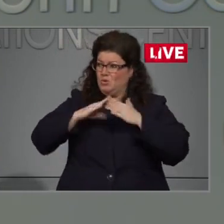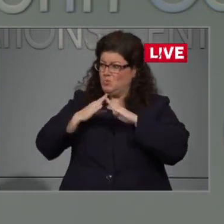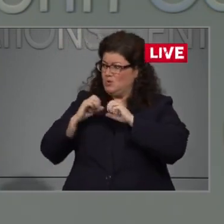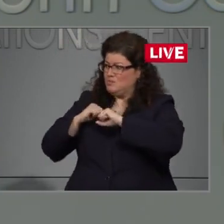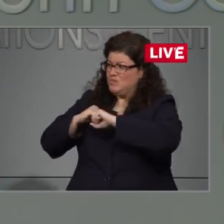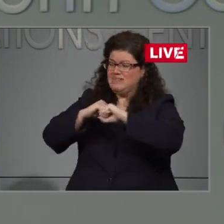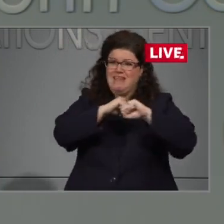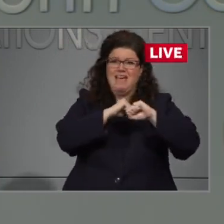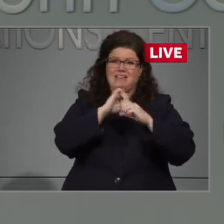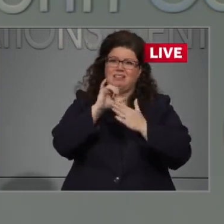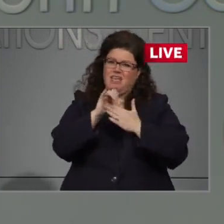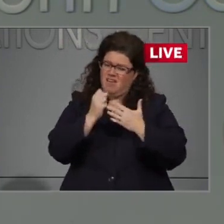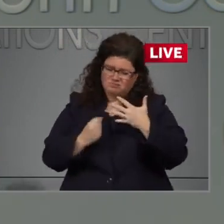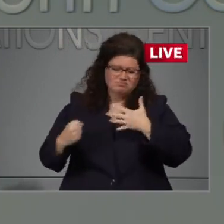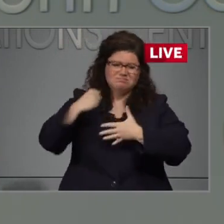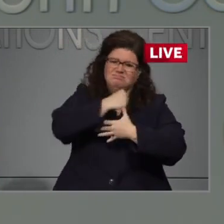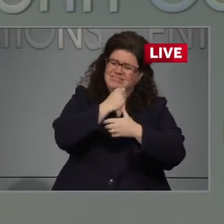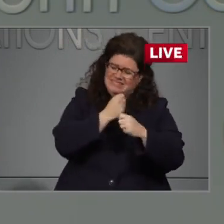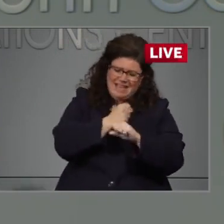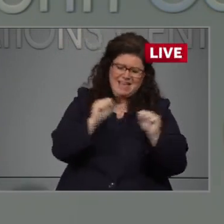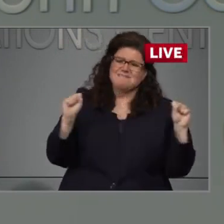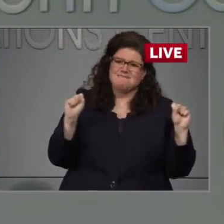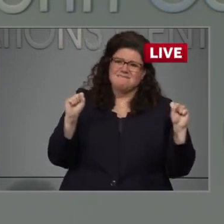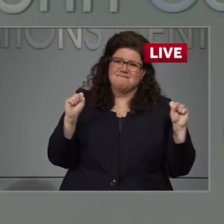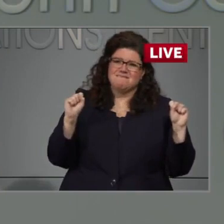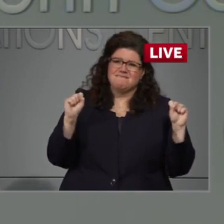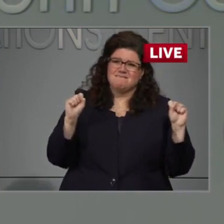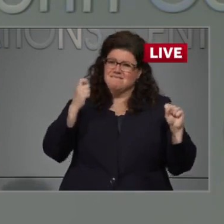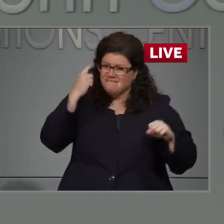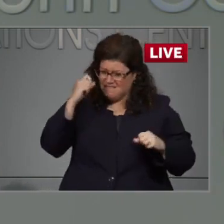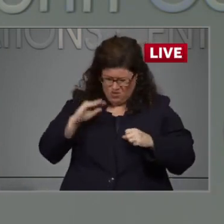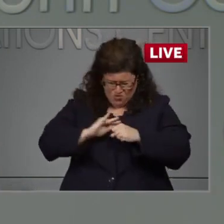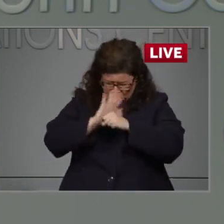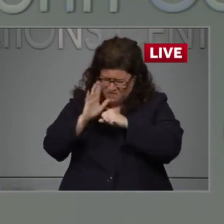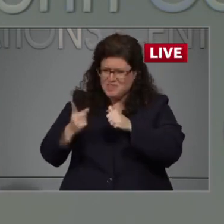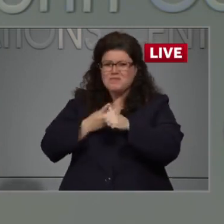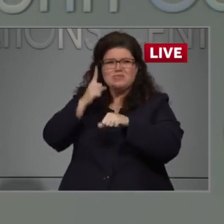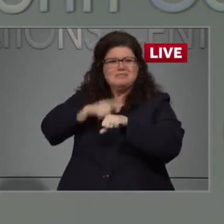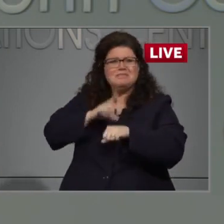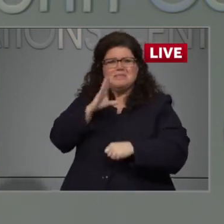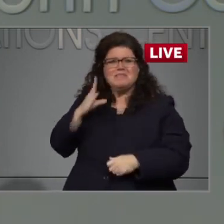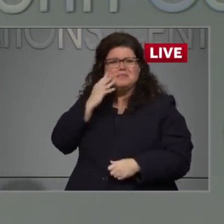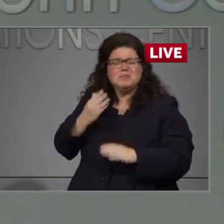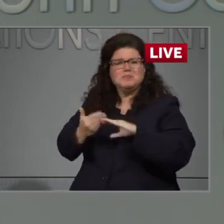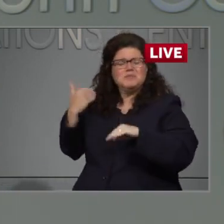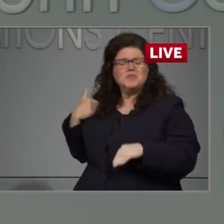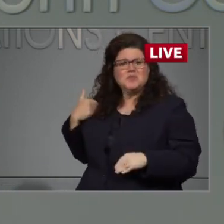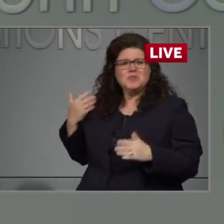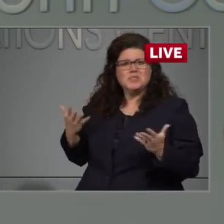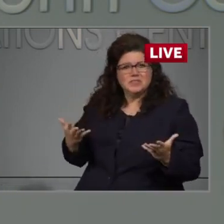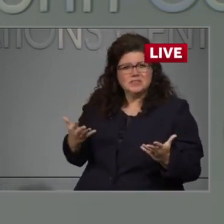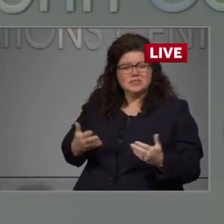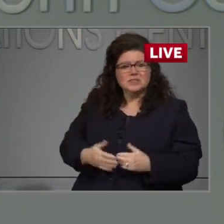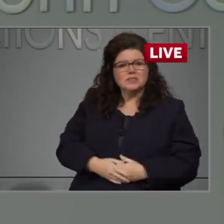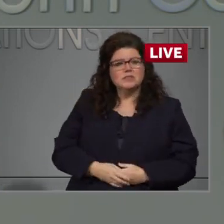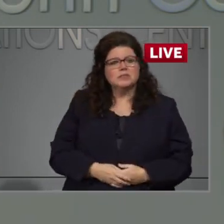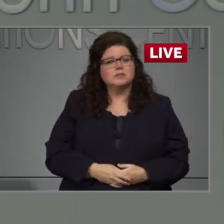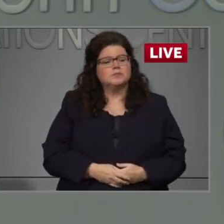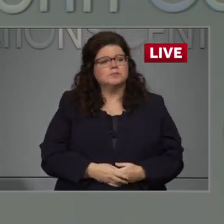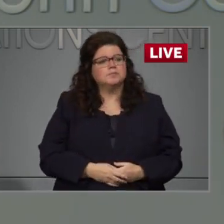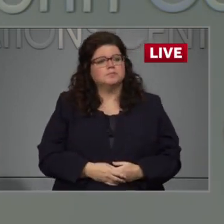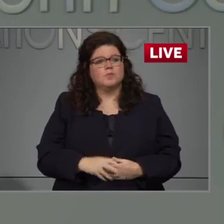THE SAFETY AND HEALTH OF OUR PEOPLE IS THE TOP PRIORITY AS WE NAVIGATE THIS UNPRECEDENTED CHALLENGE.